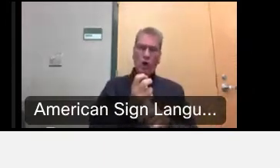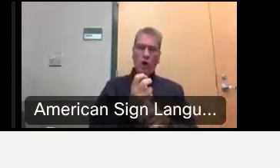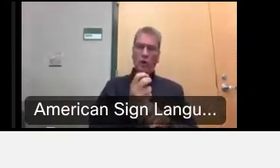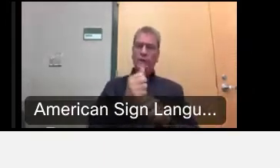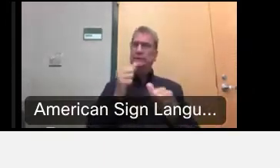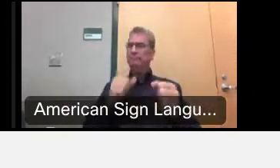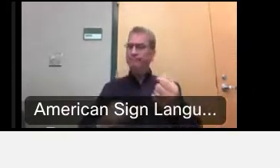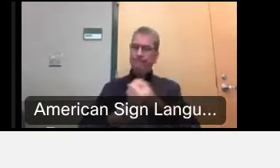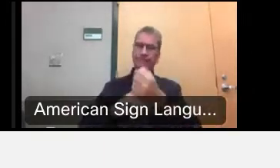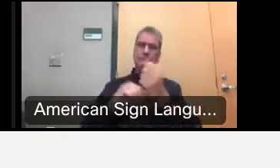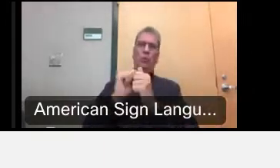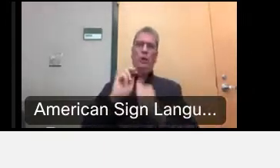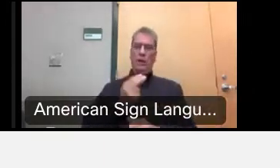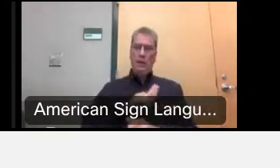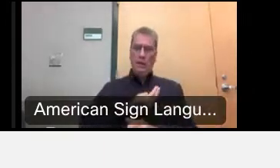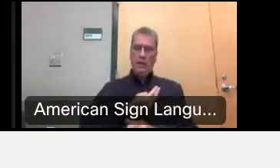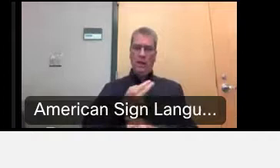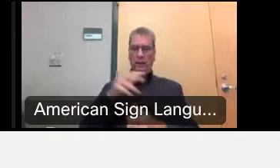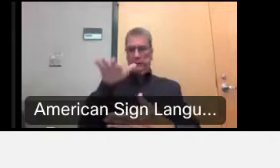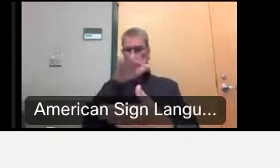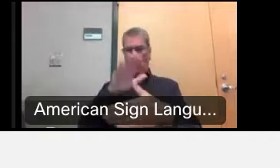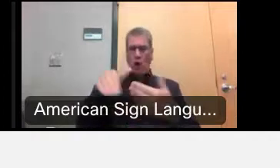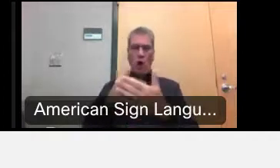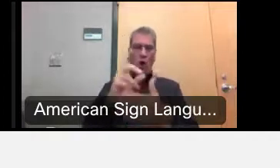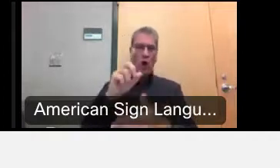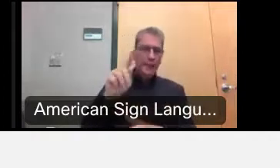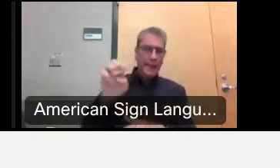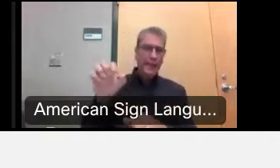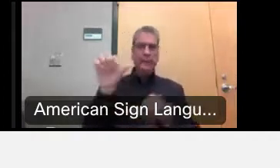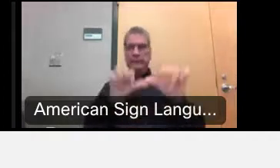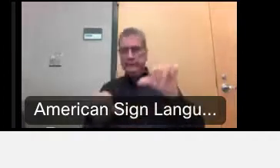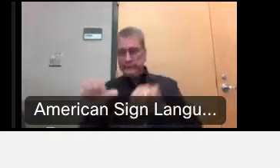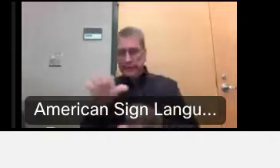And went through all of the data that we could present, and all the science that we can present.